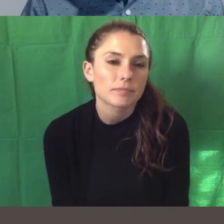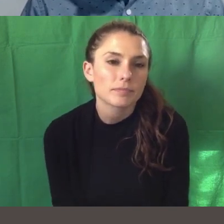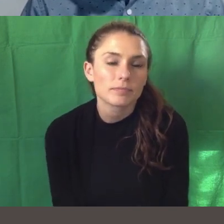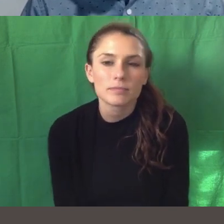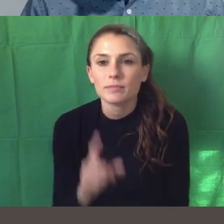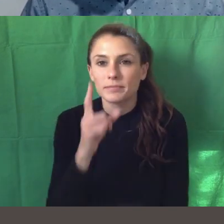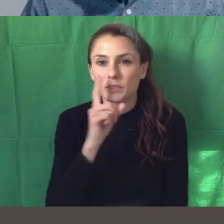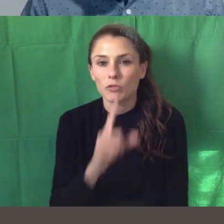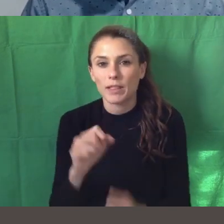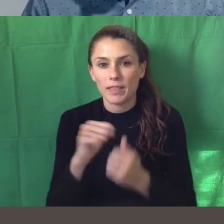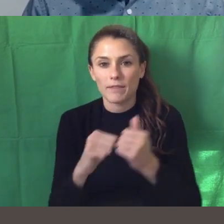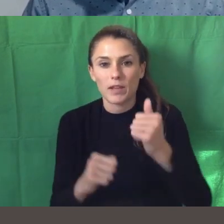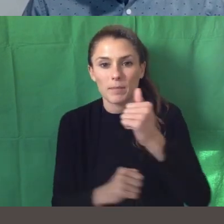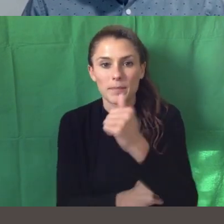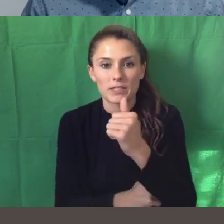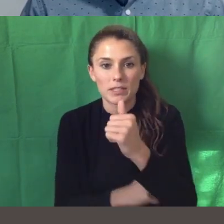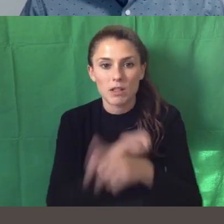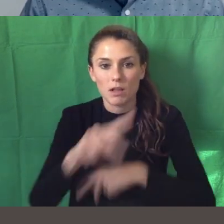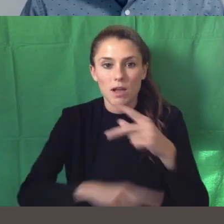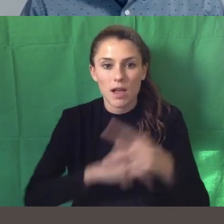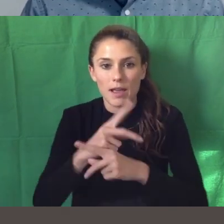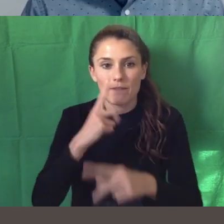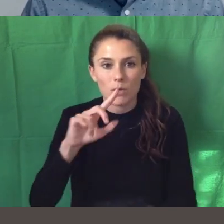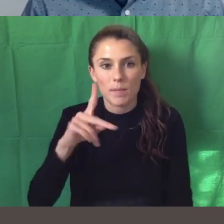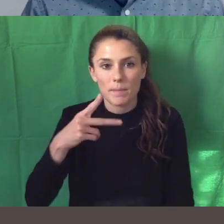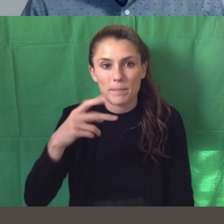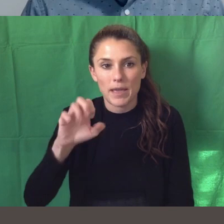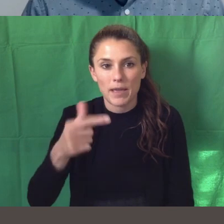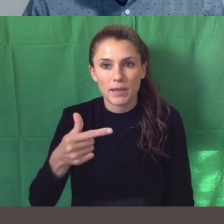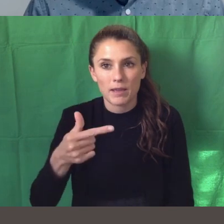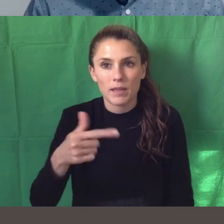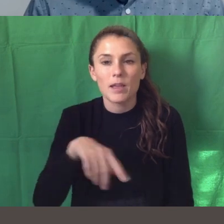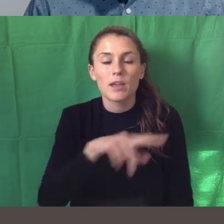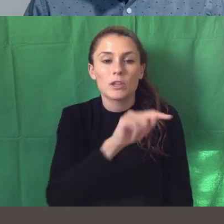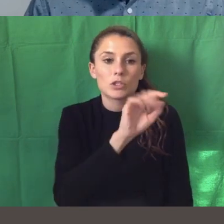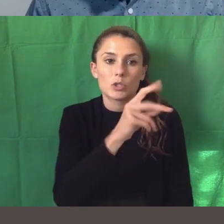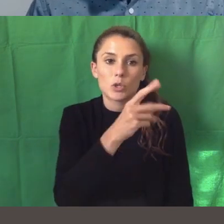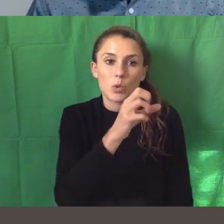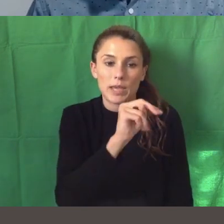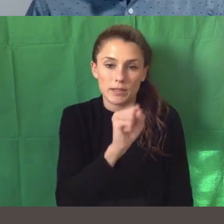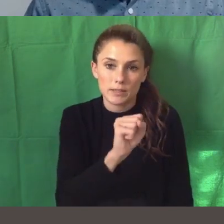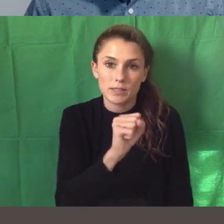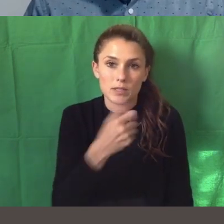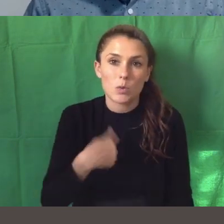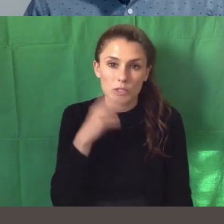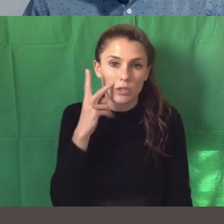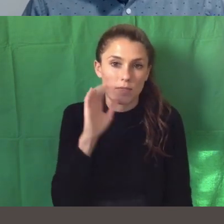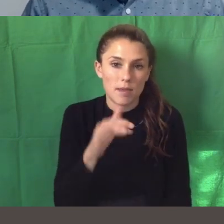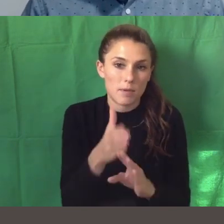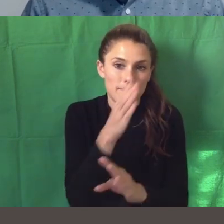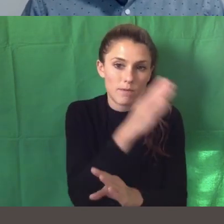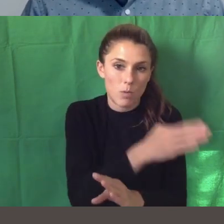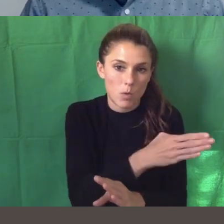So the fundamental types for PEG are tokens, which we saw earlier with the tokenizing.